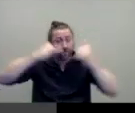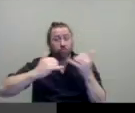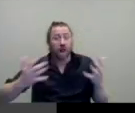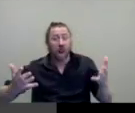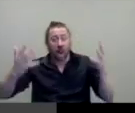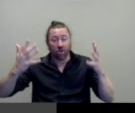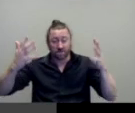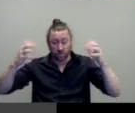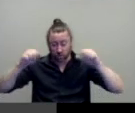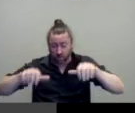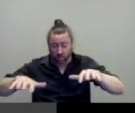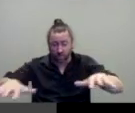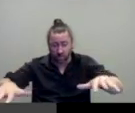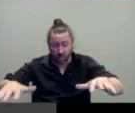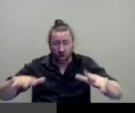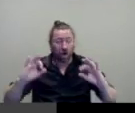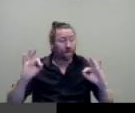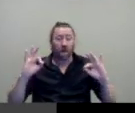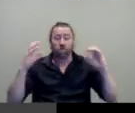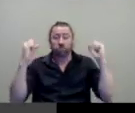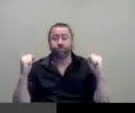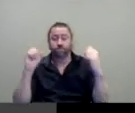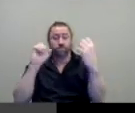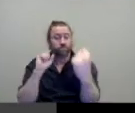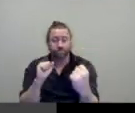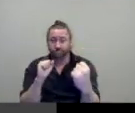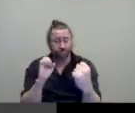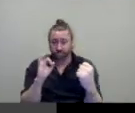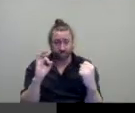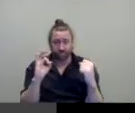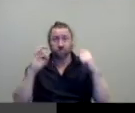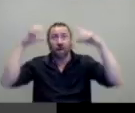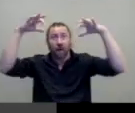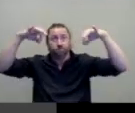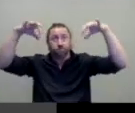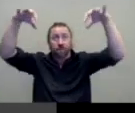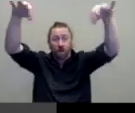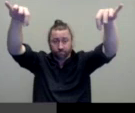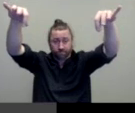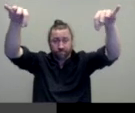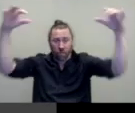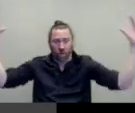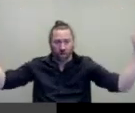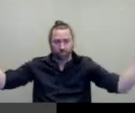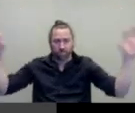they don't sit on plinths instead they're attached to the wall or they hang from the ceiling